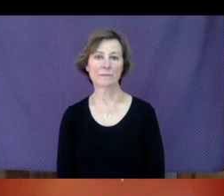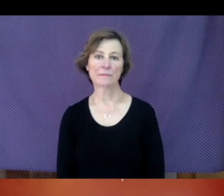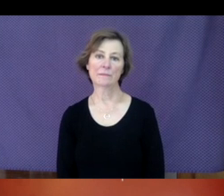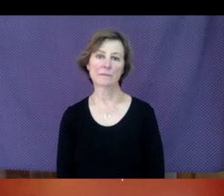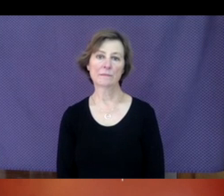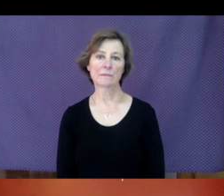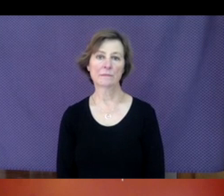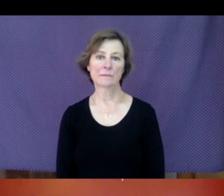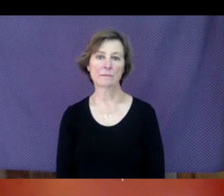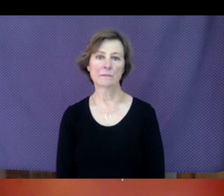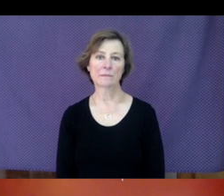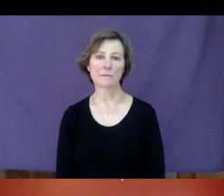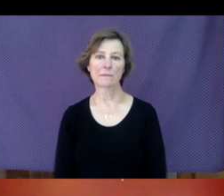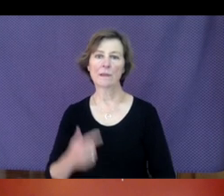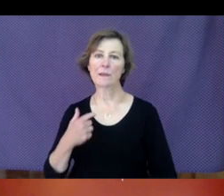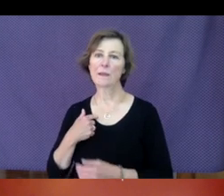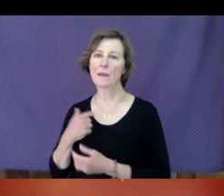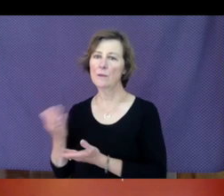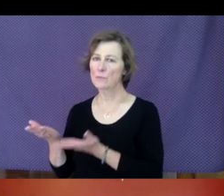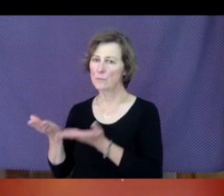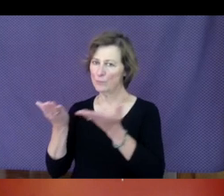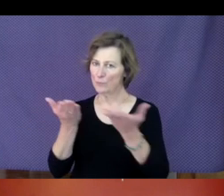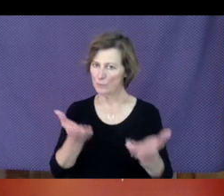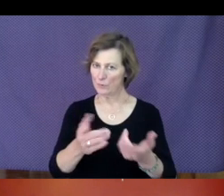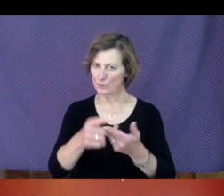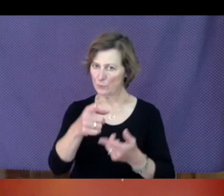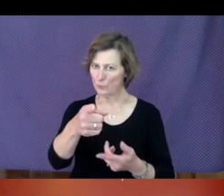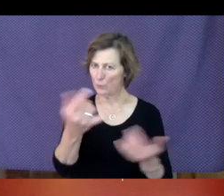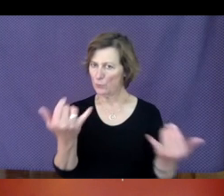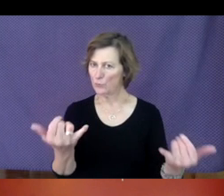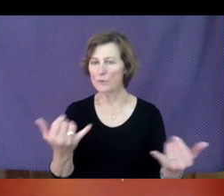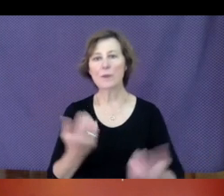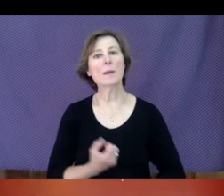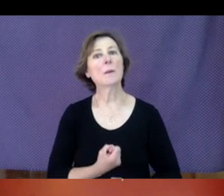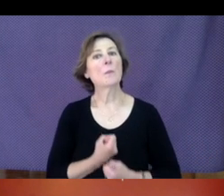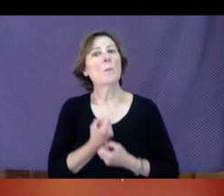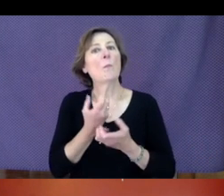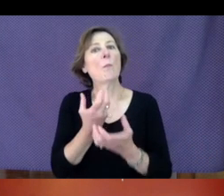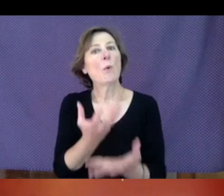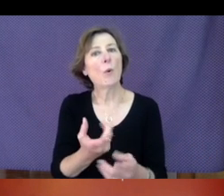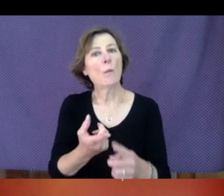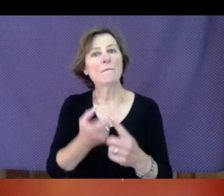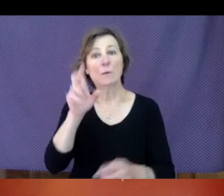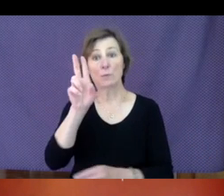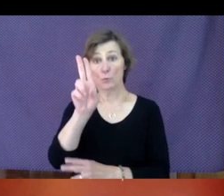I bring to you today a poem from Unitarian Universalist the Reverend